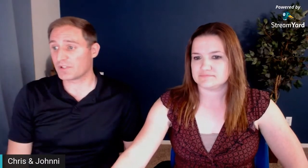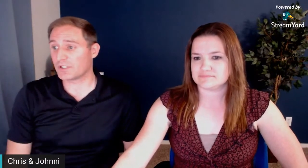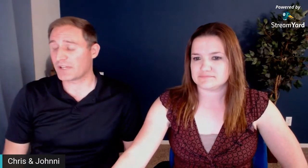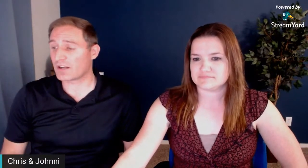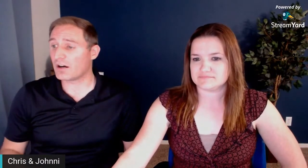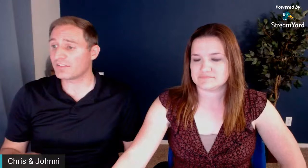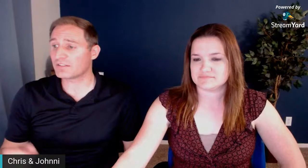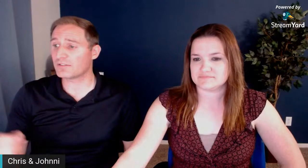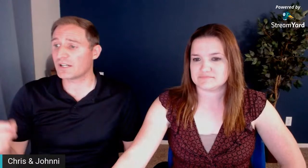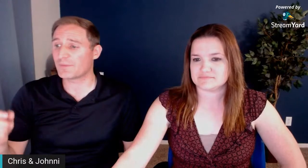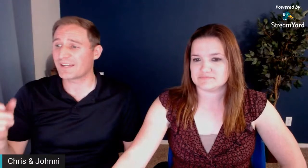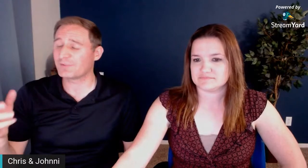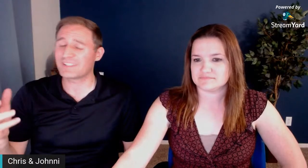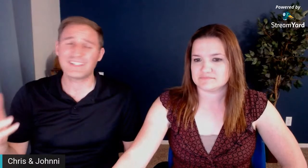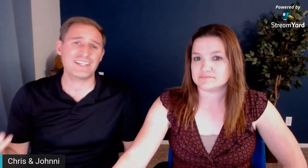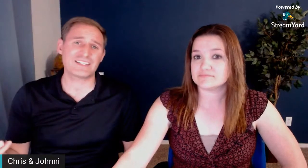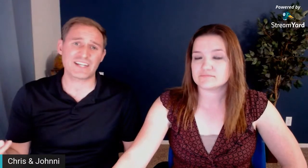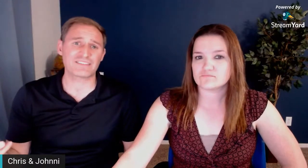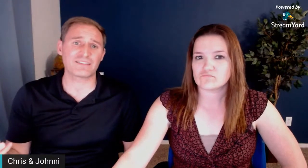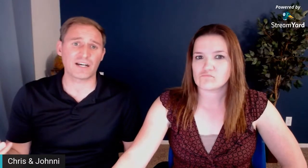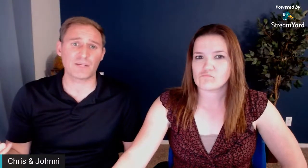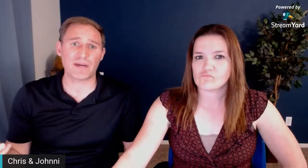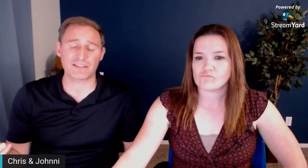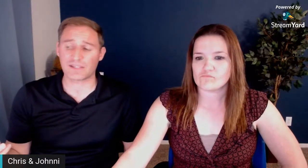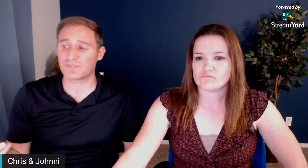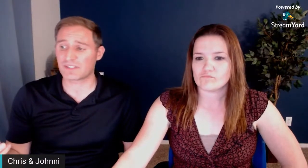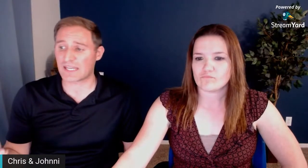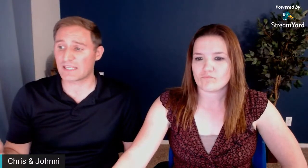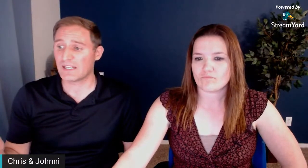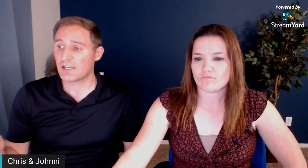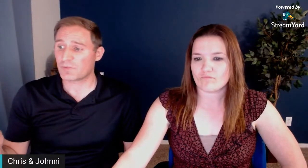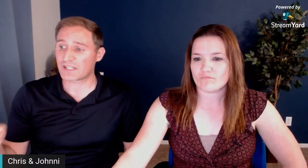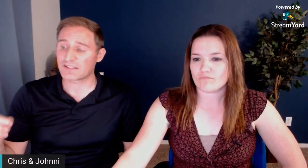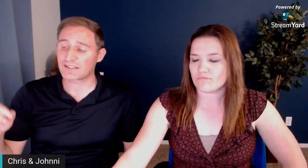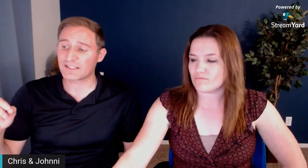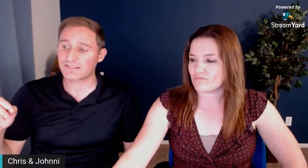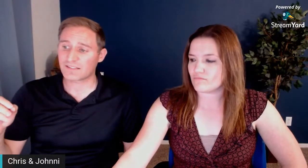below and also um we didn't get a chance to talk about them tonight but i did list